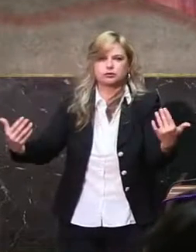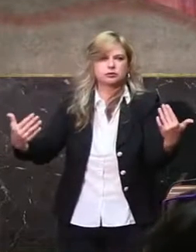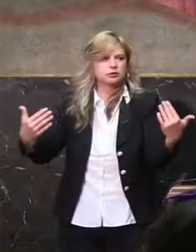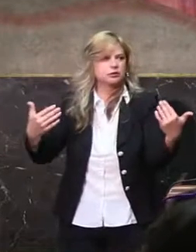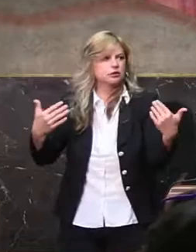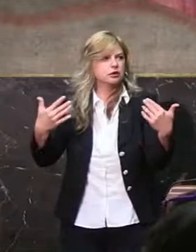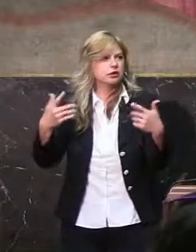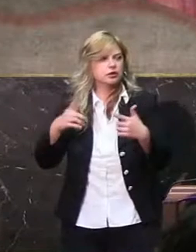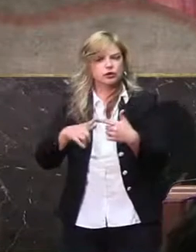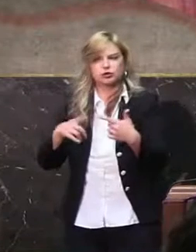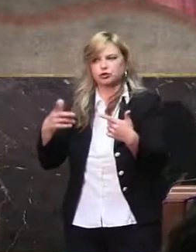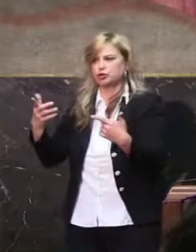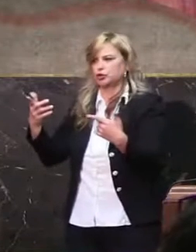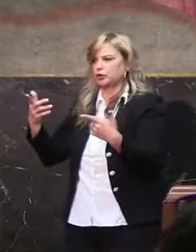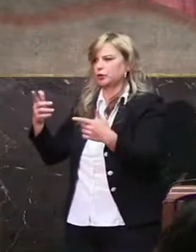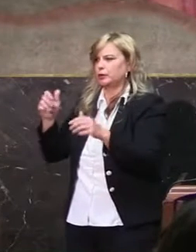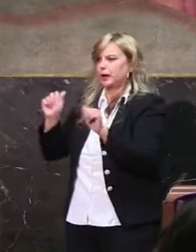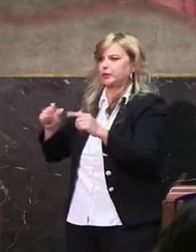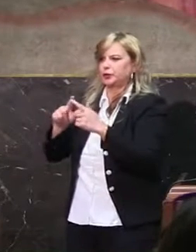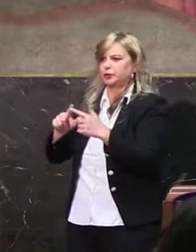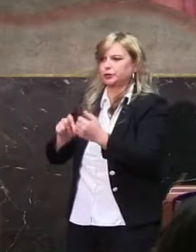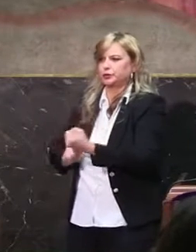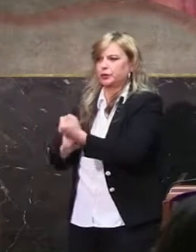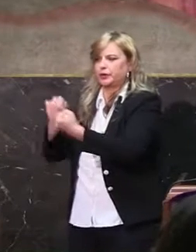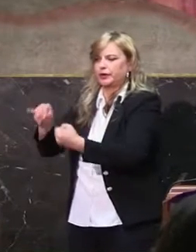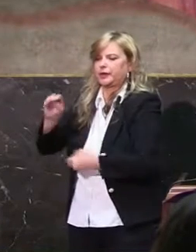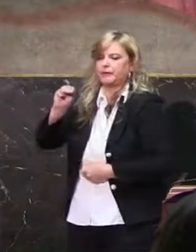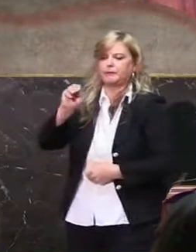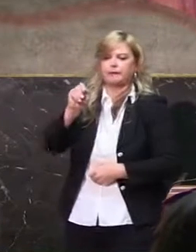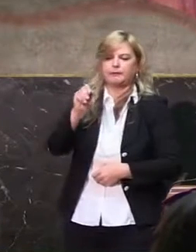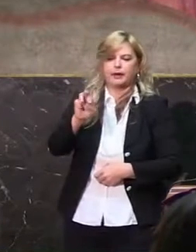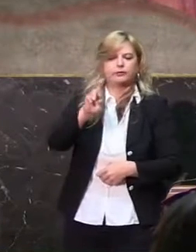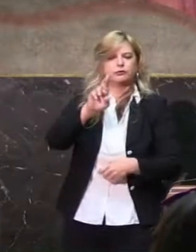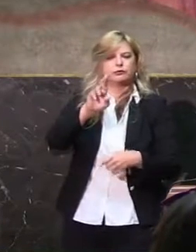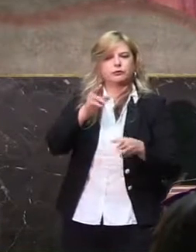the master plan for LSU and so there are just a lot of